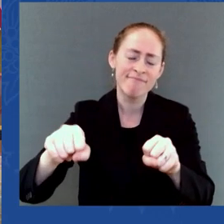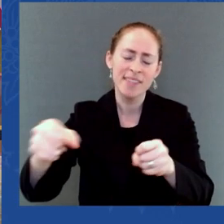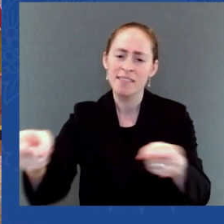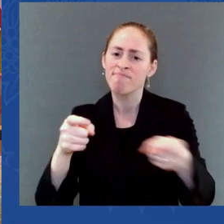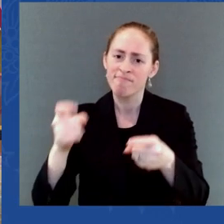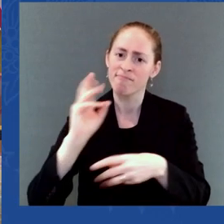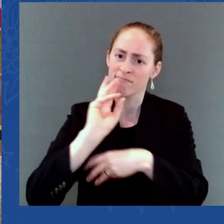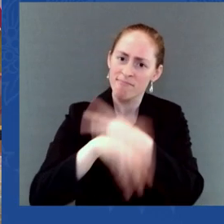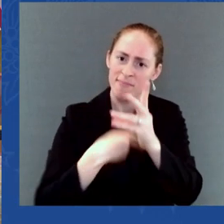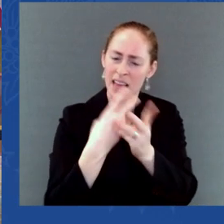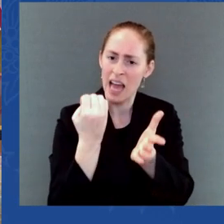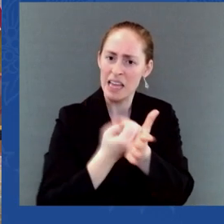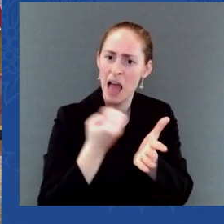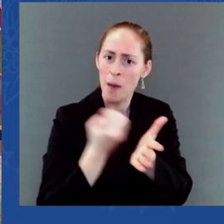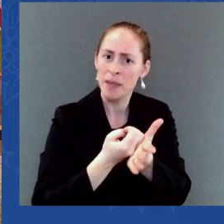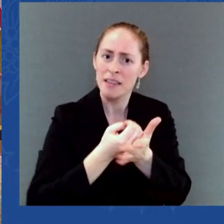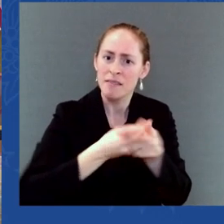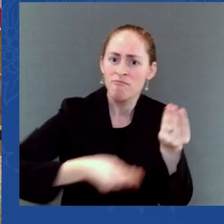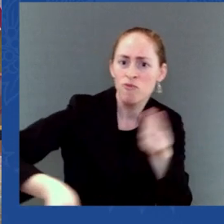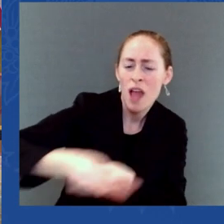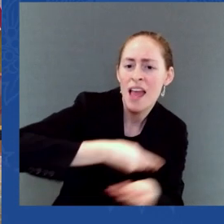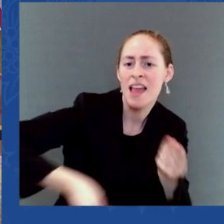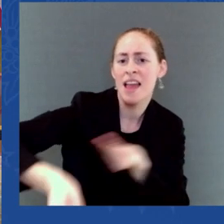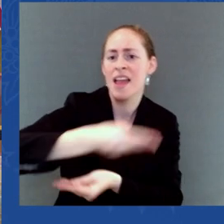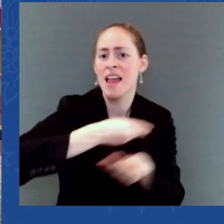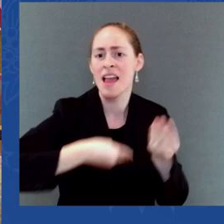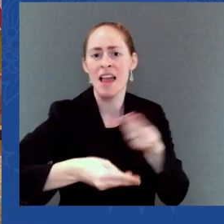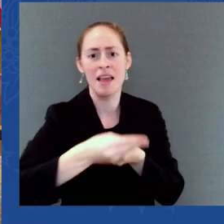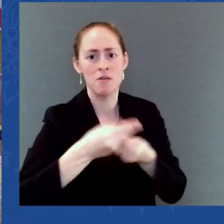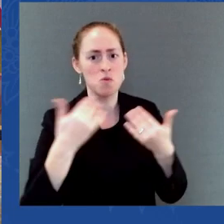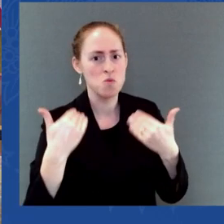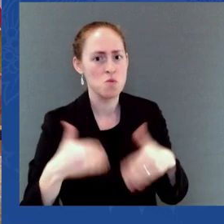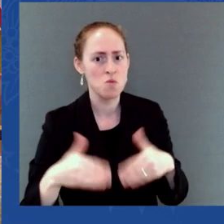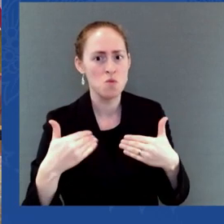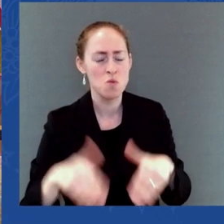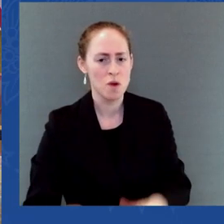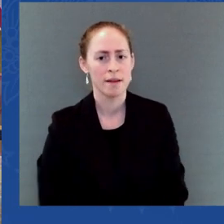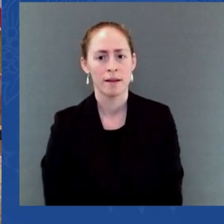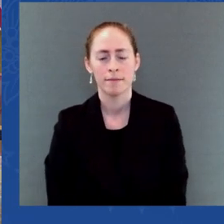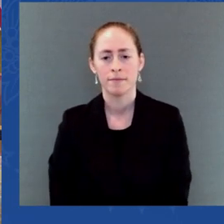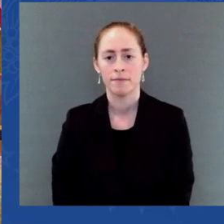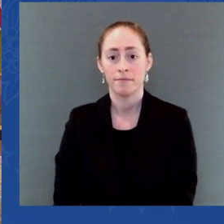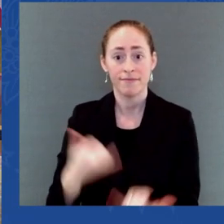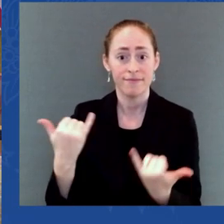and Canada would remain with 12 percent,